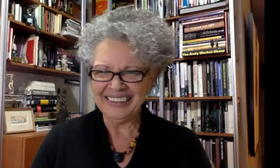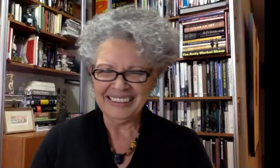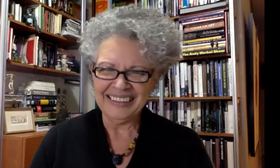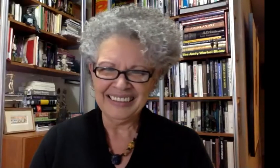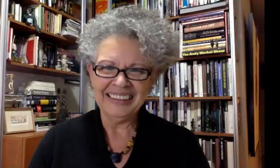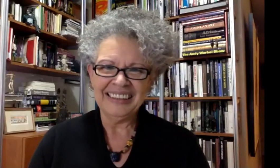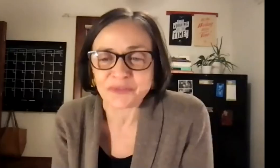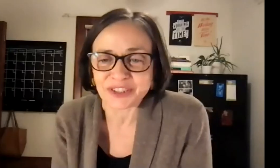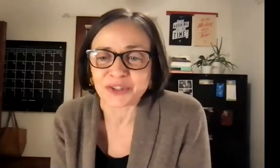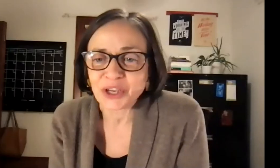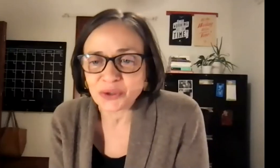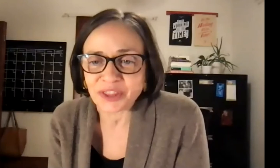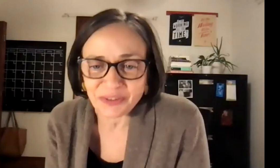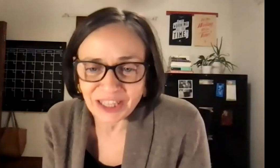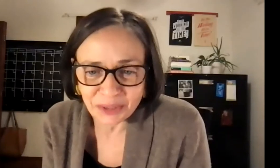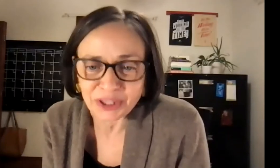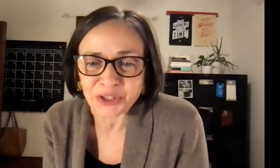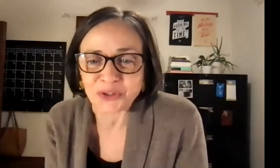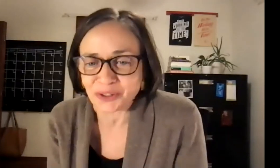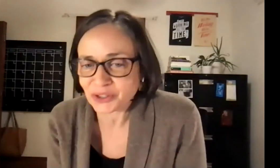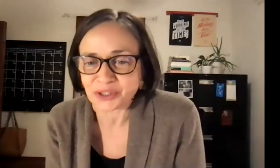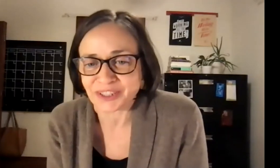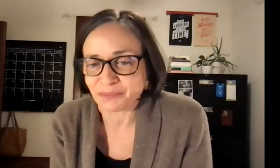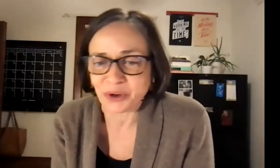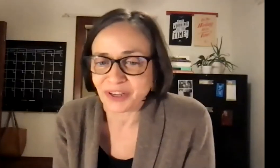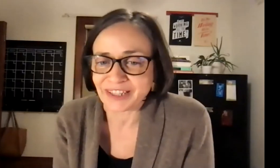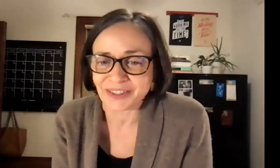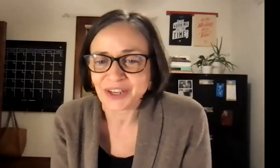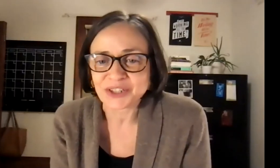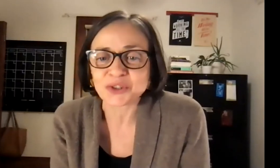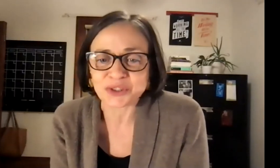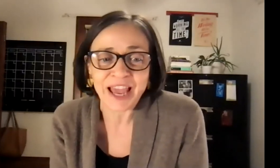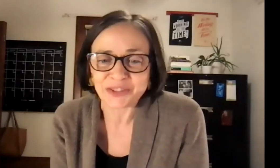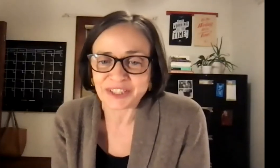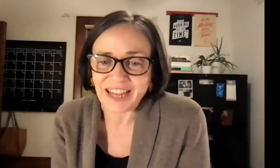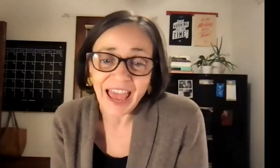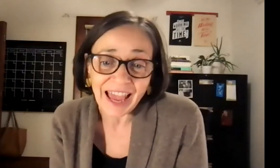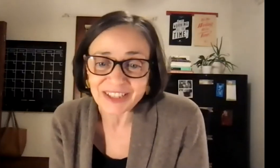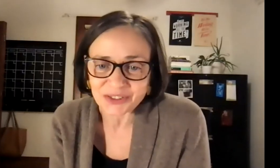that you did change your mind on. It seems like from your presentation, it strengthened